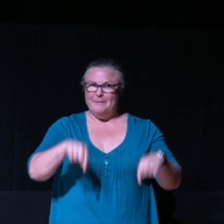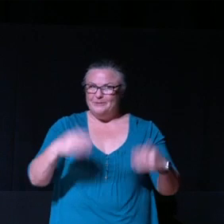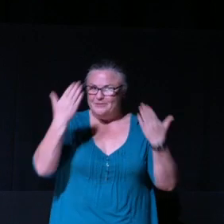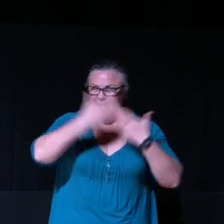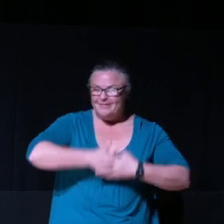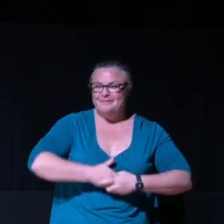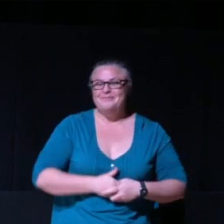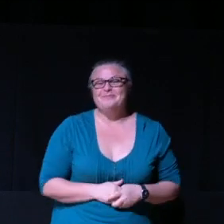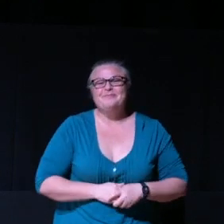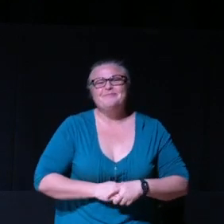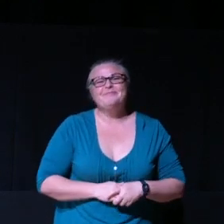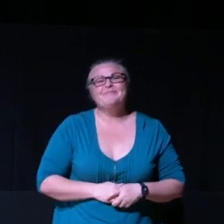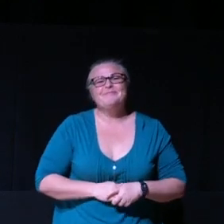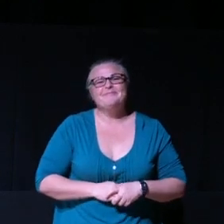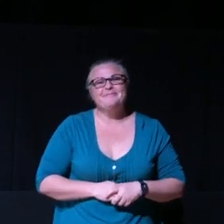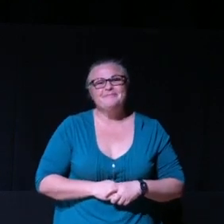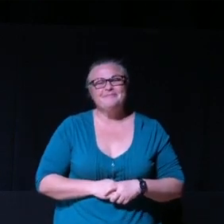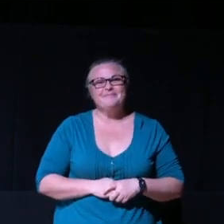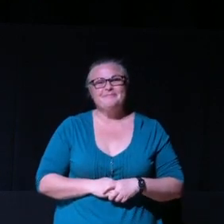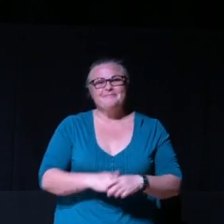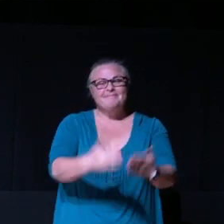I want to thank our great